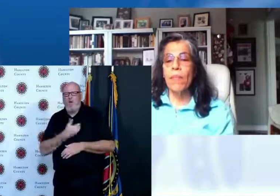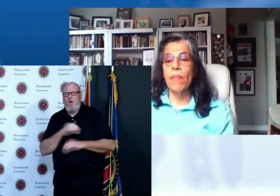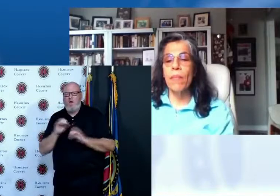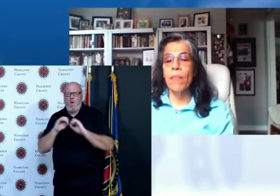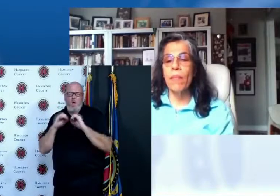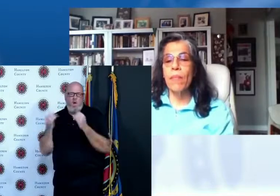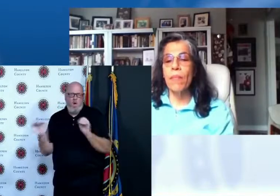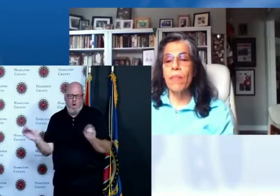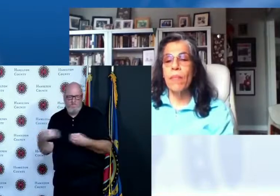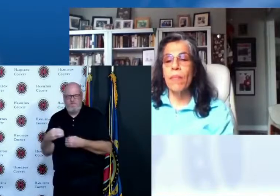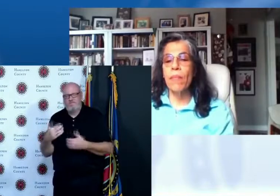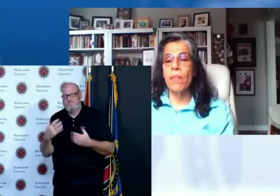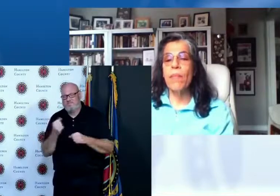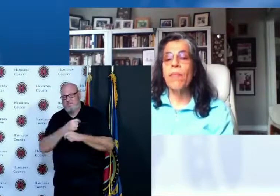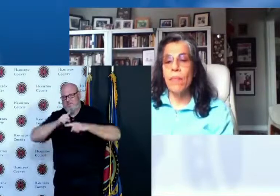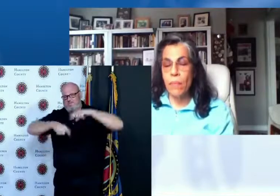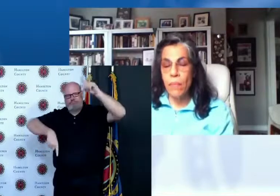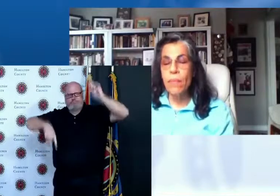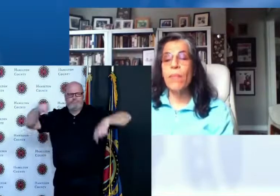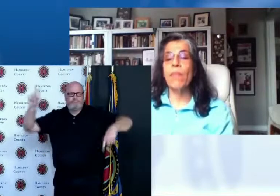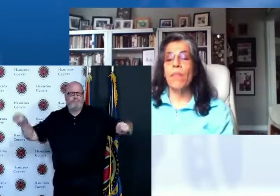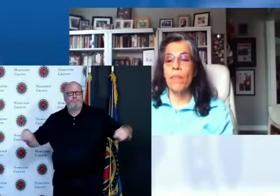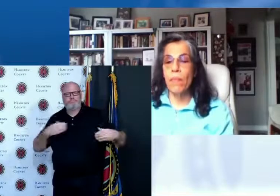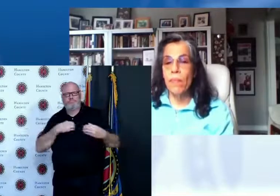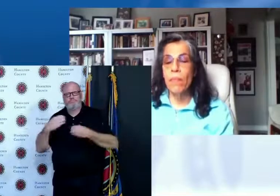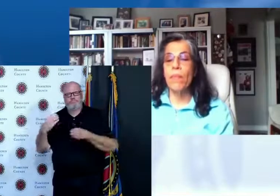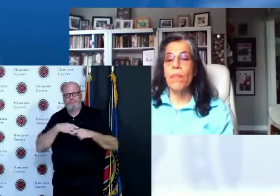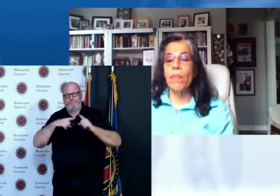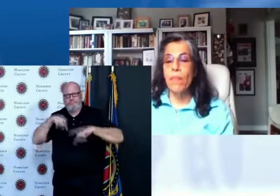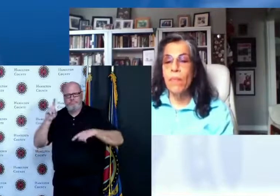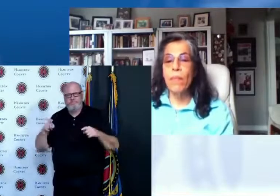and I'm seeing very few complaints at this point associated with business activity